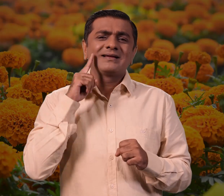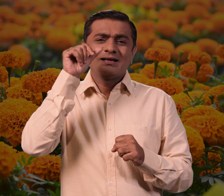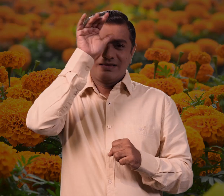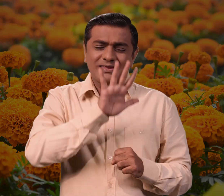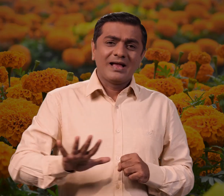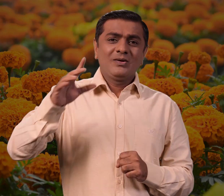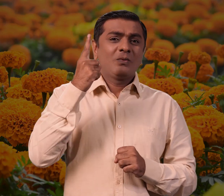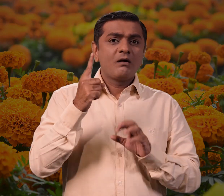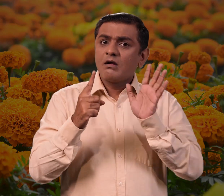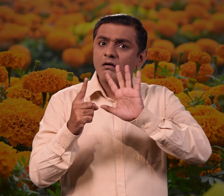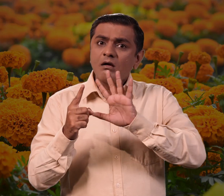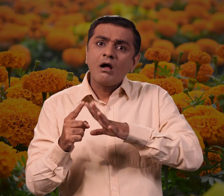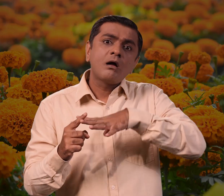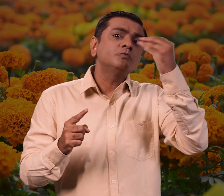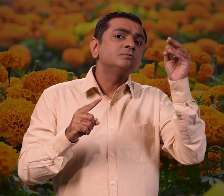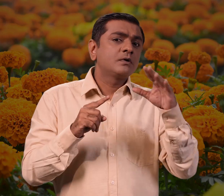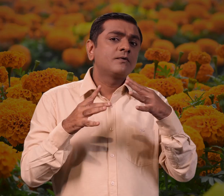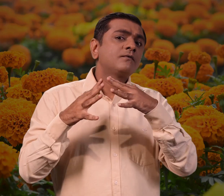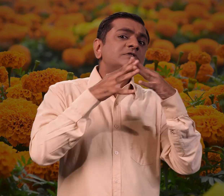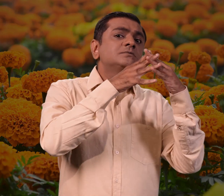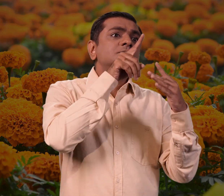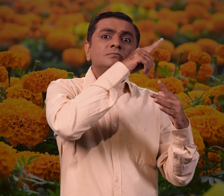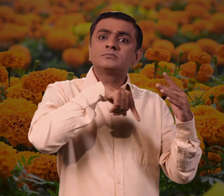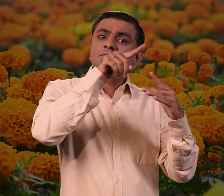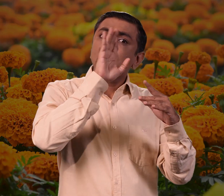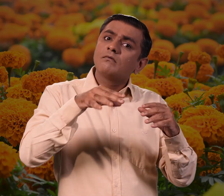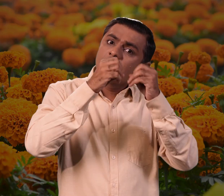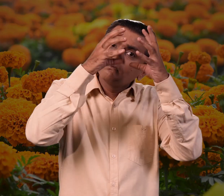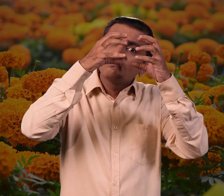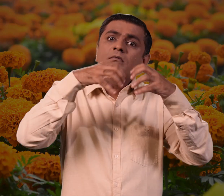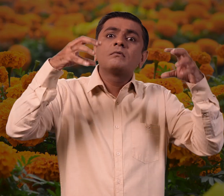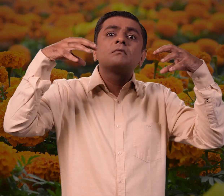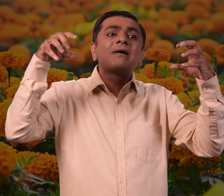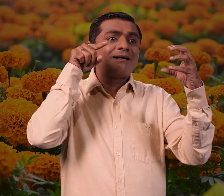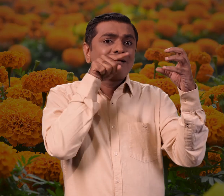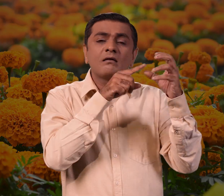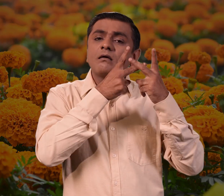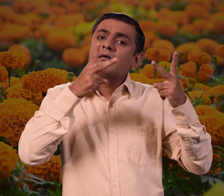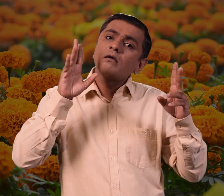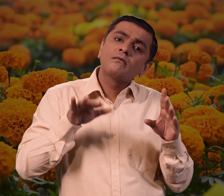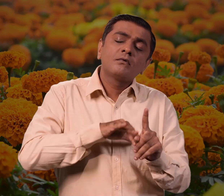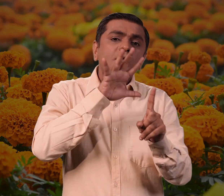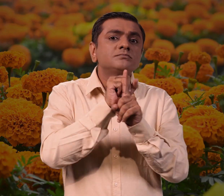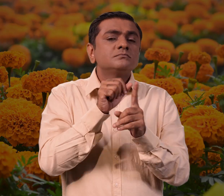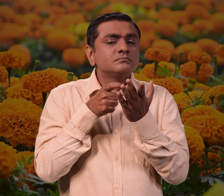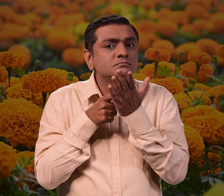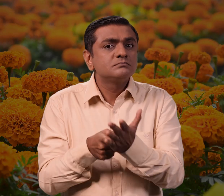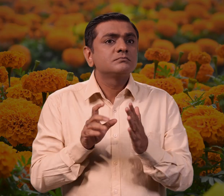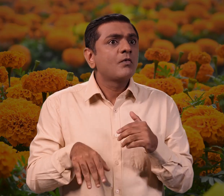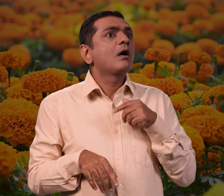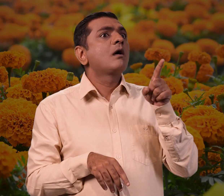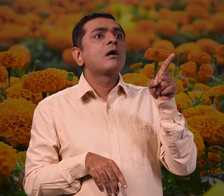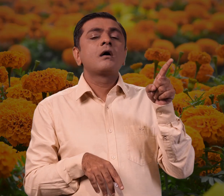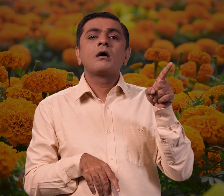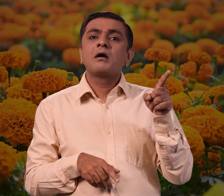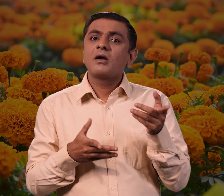Genda is used not only in India but also in western countries for decoration. Suprising!